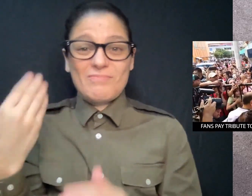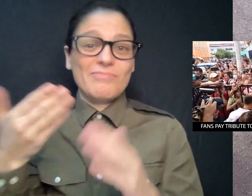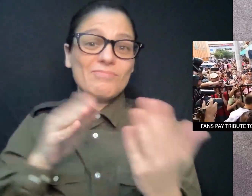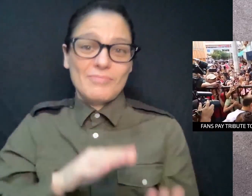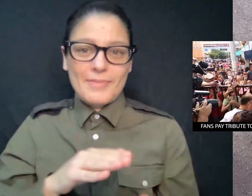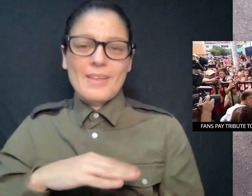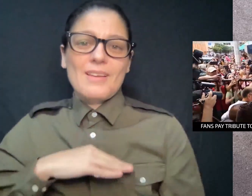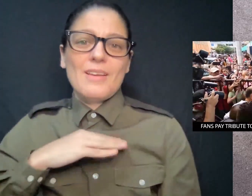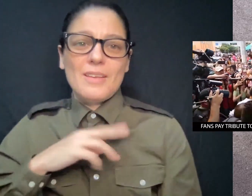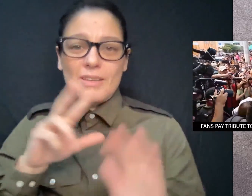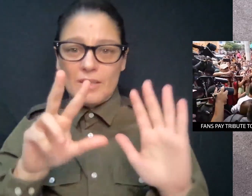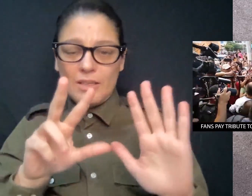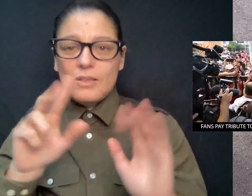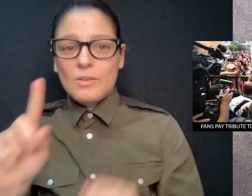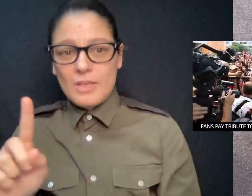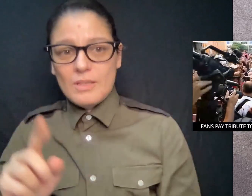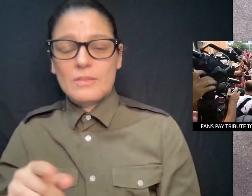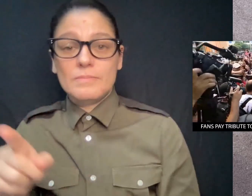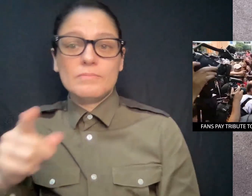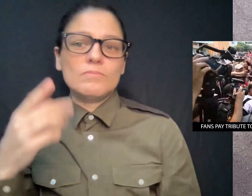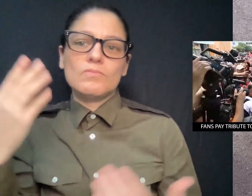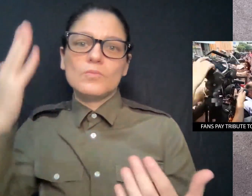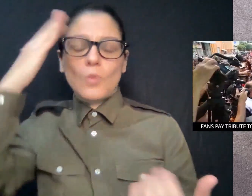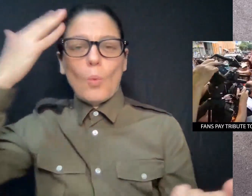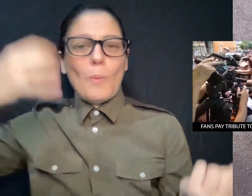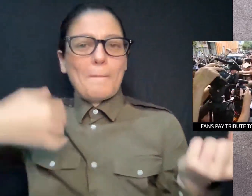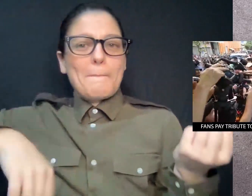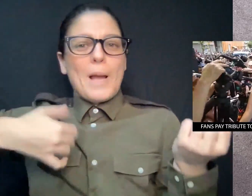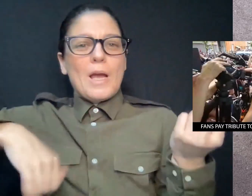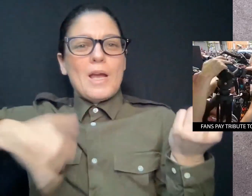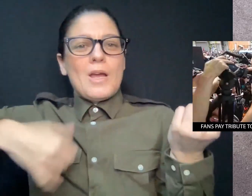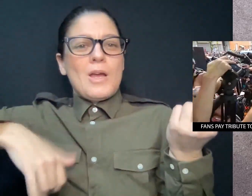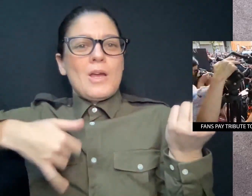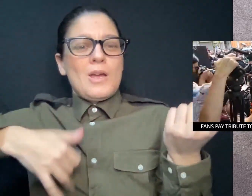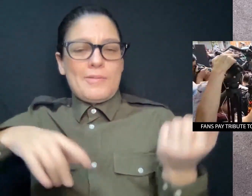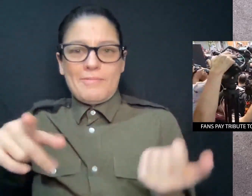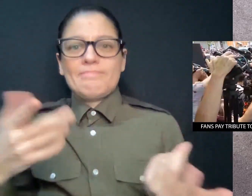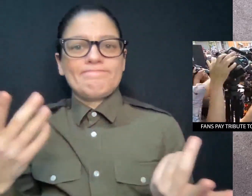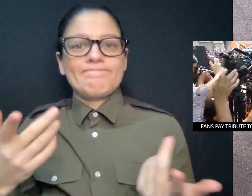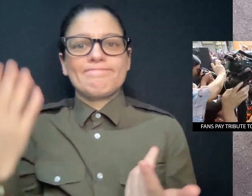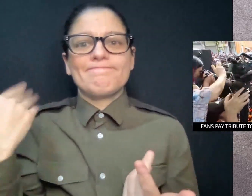he died last week at the age of 81